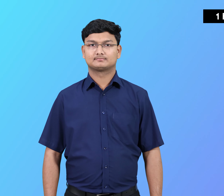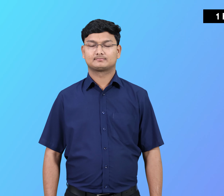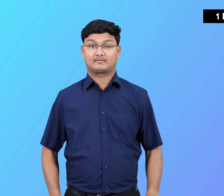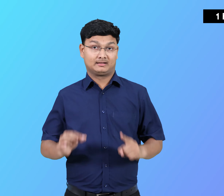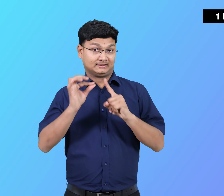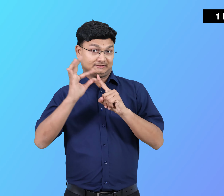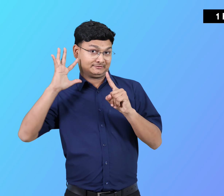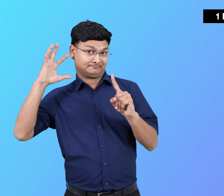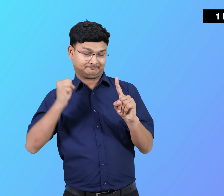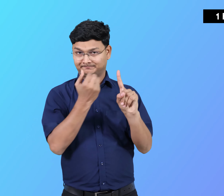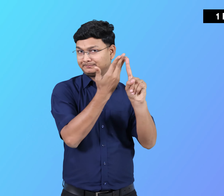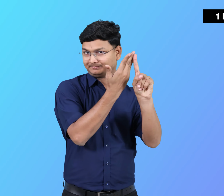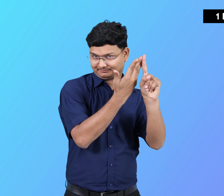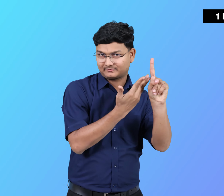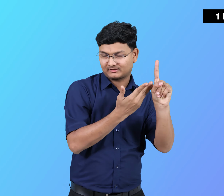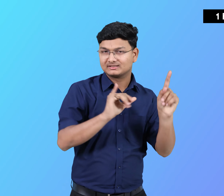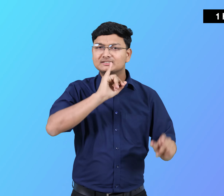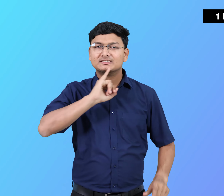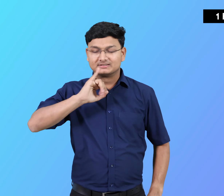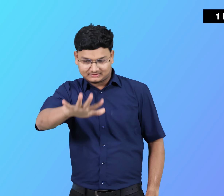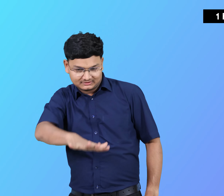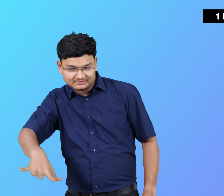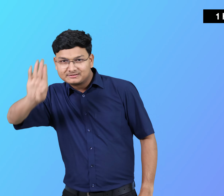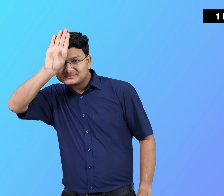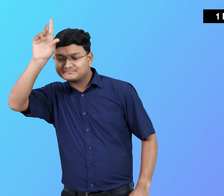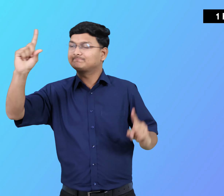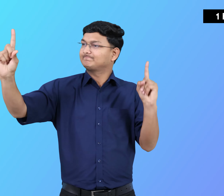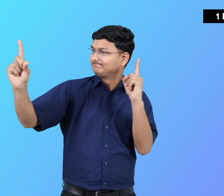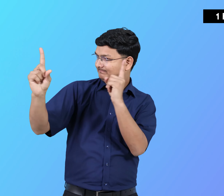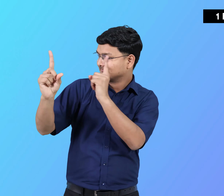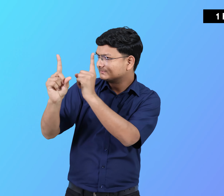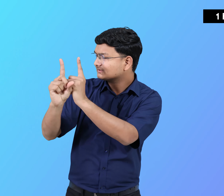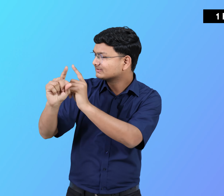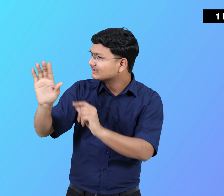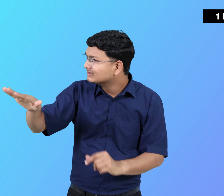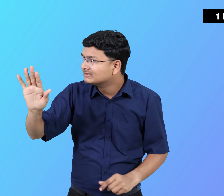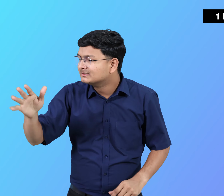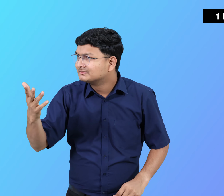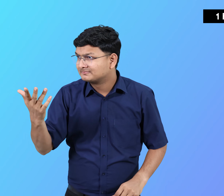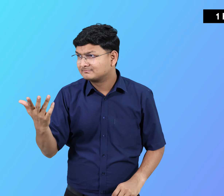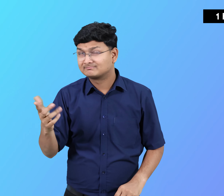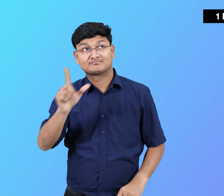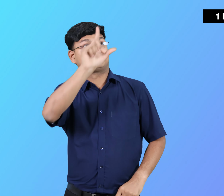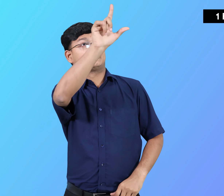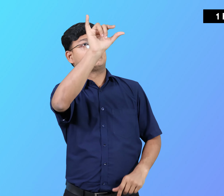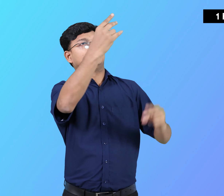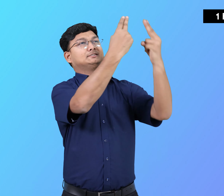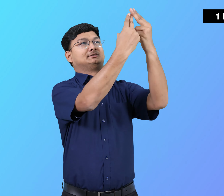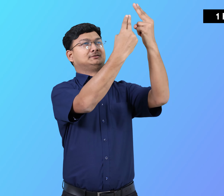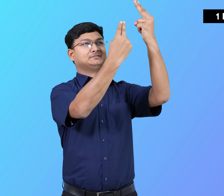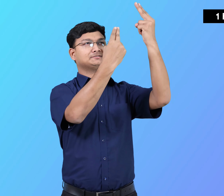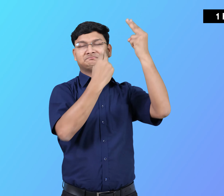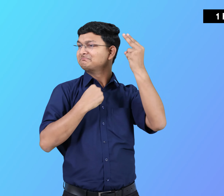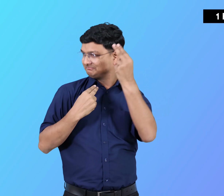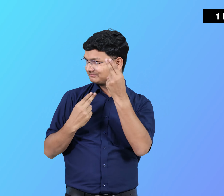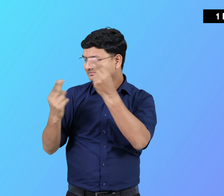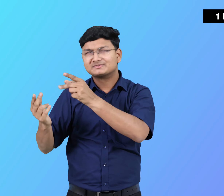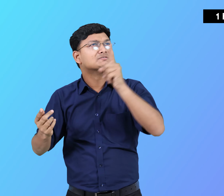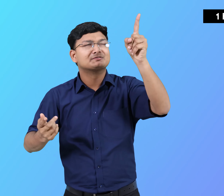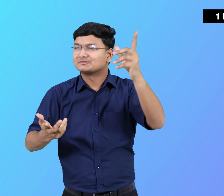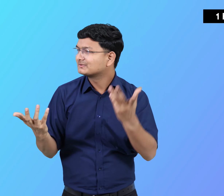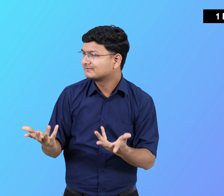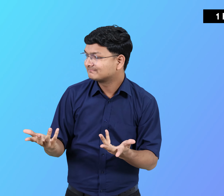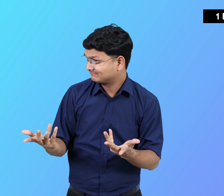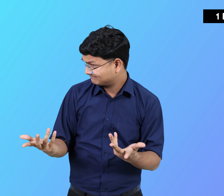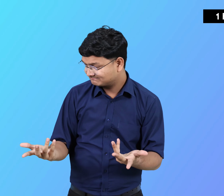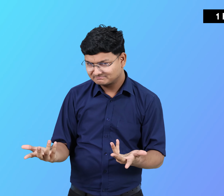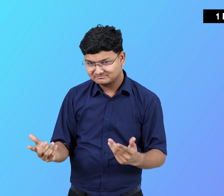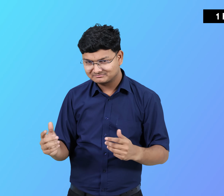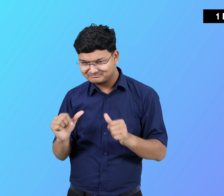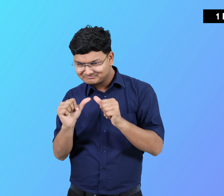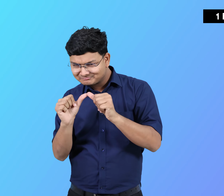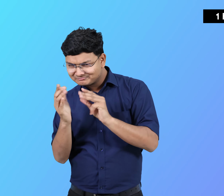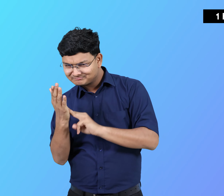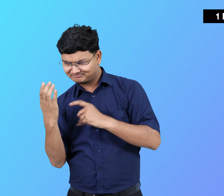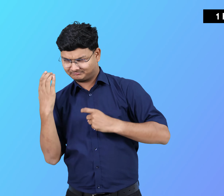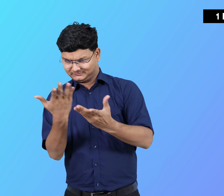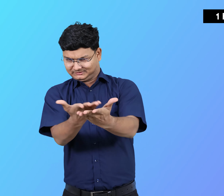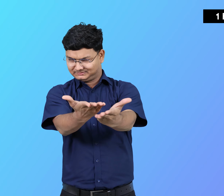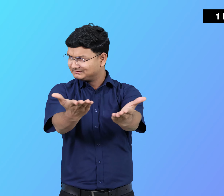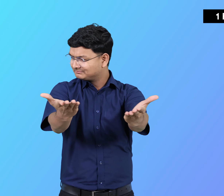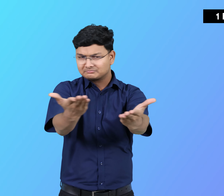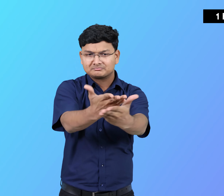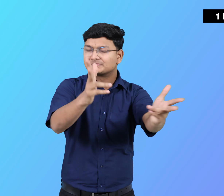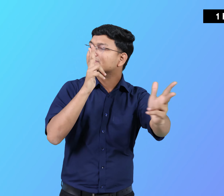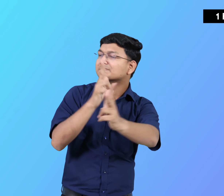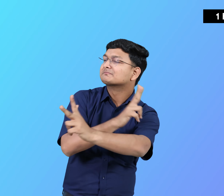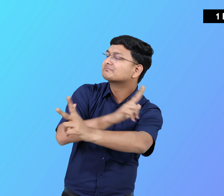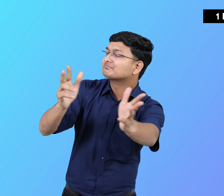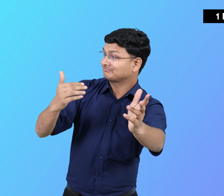A man of God came to the king of Israel with this message: “The LORD said, ‘The Arameans said that